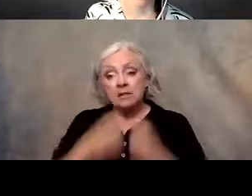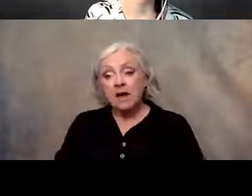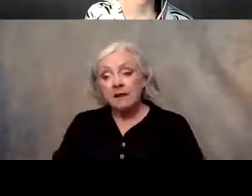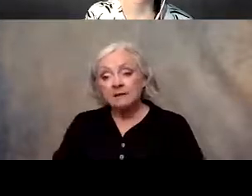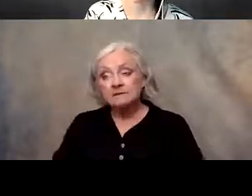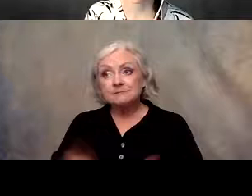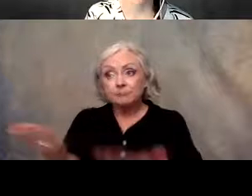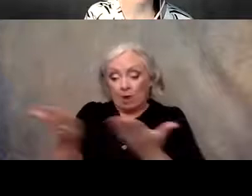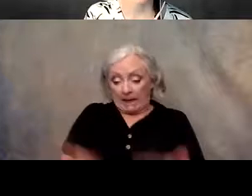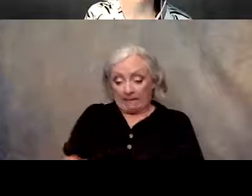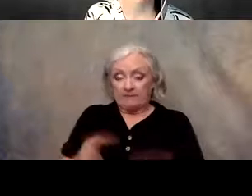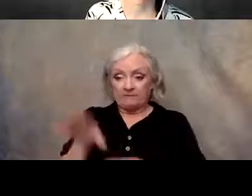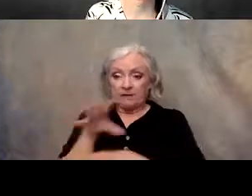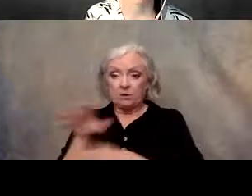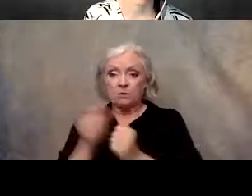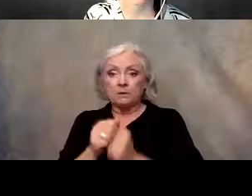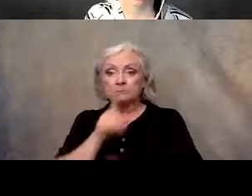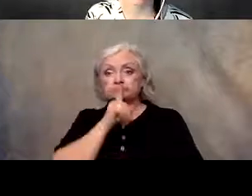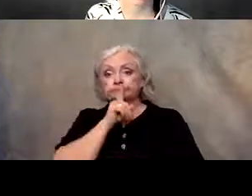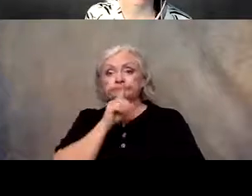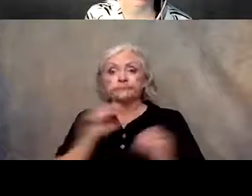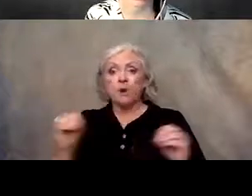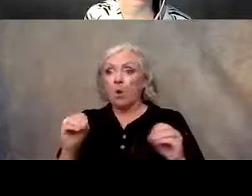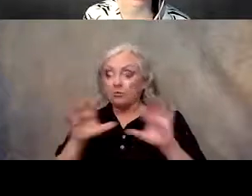that don't have a transcript or captions or anything created yet.